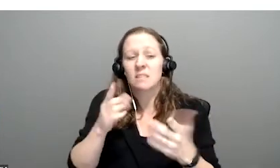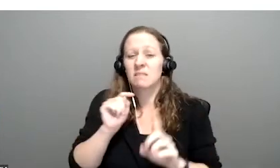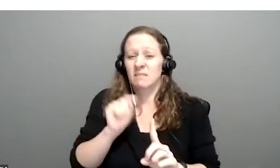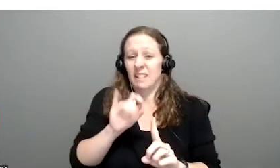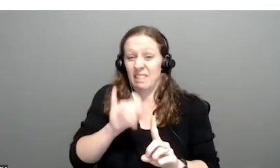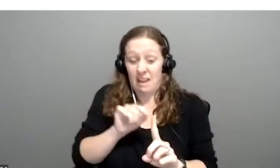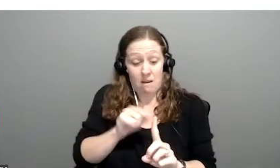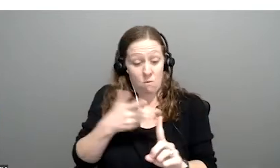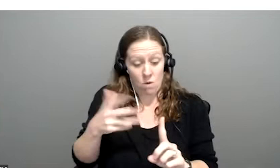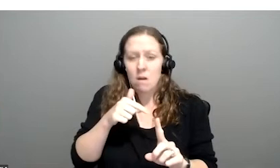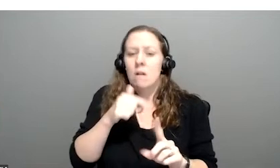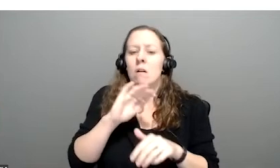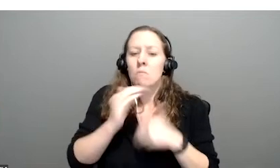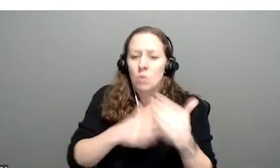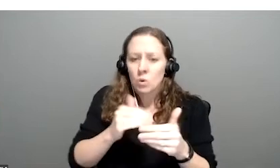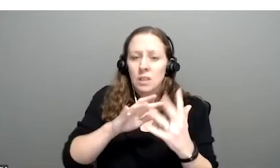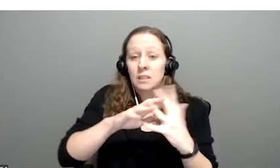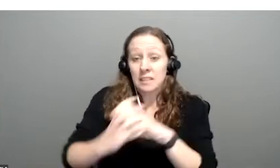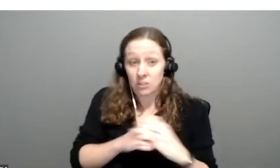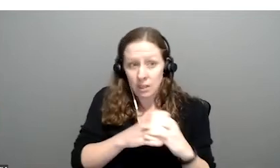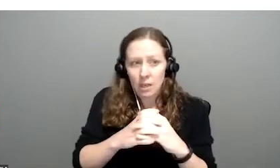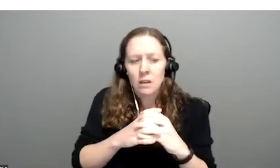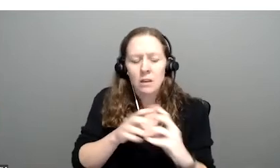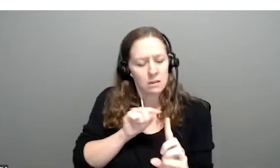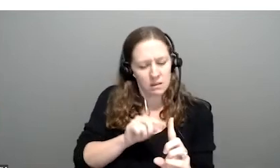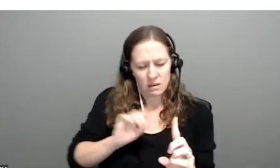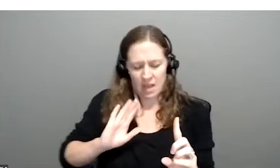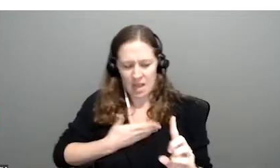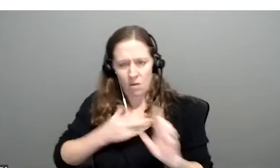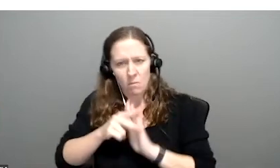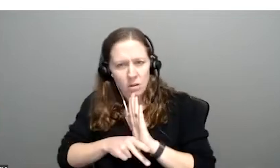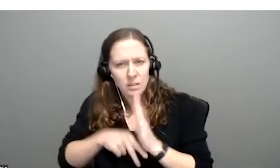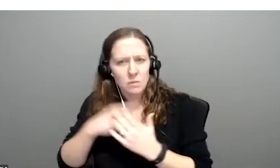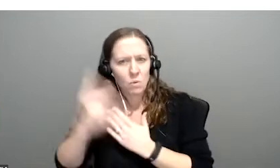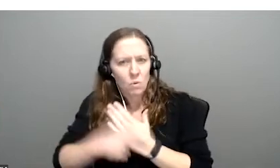that is used to assess the potential impacts of our policy, programs and services on the